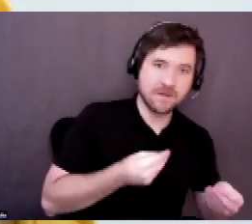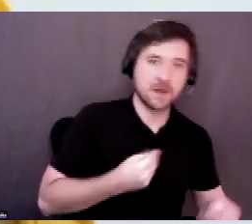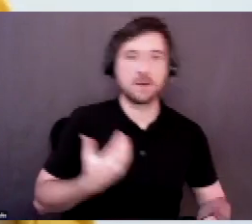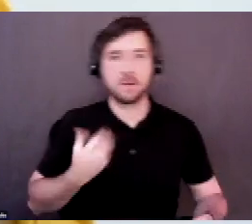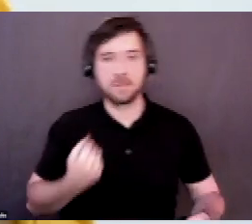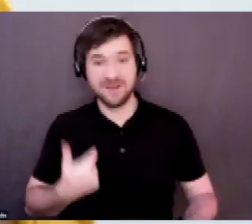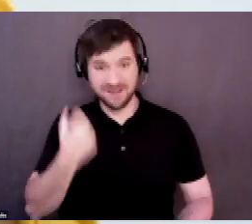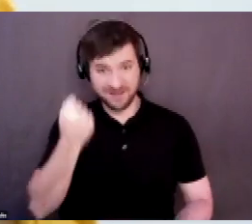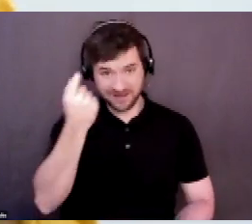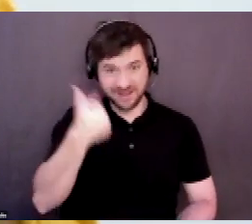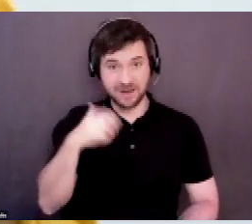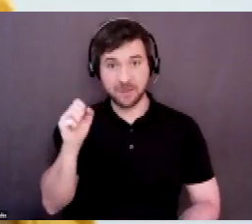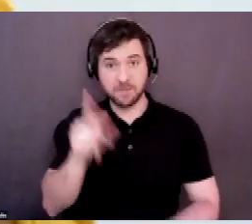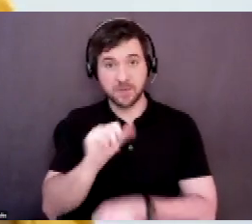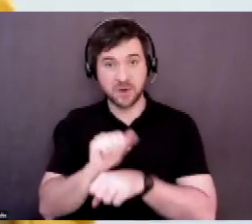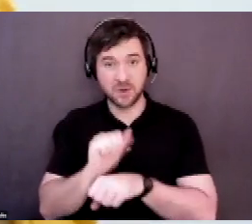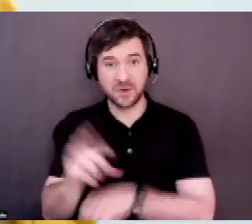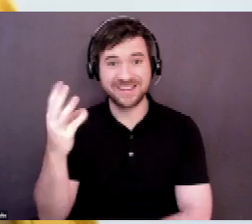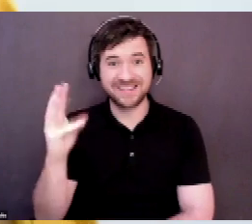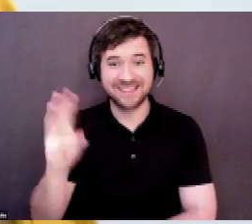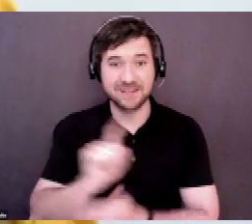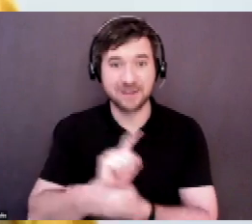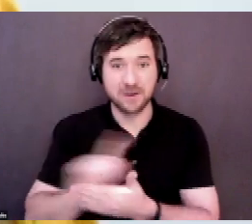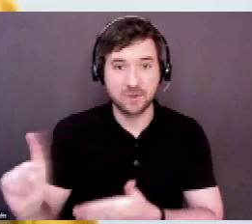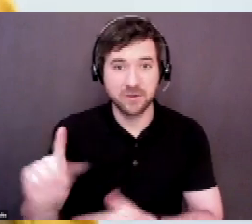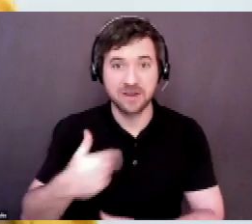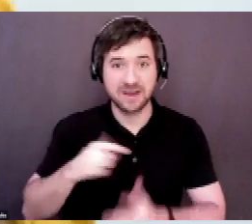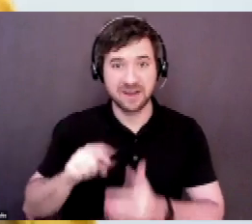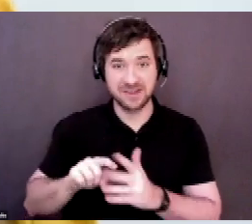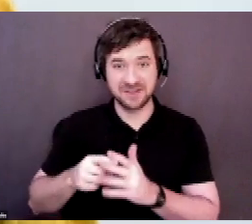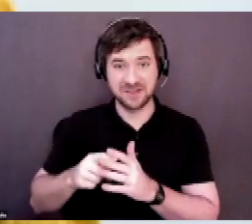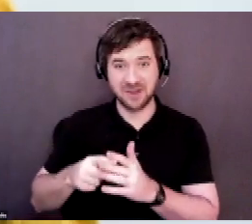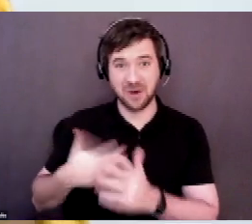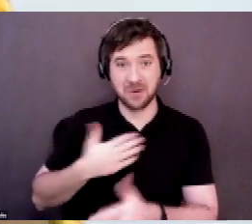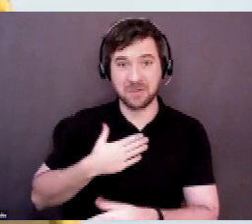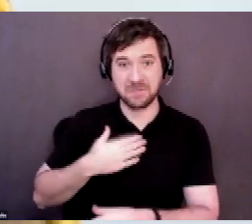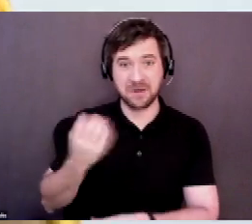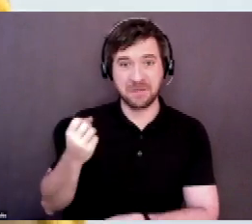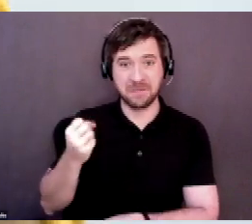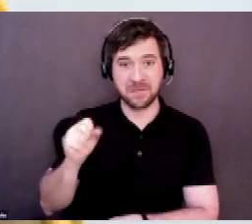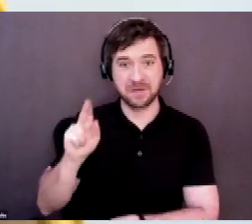Right? So I started on my milk supply pretty quickly. My whole freezer for